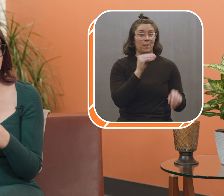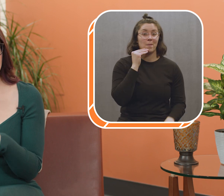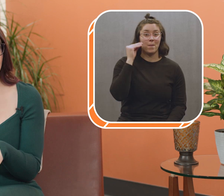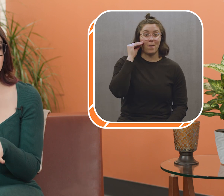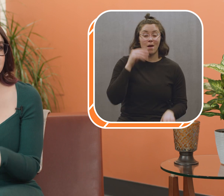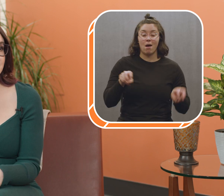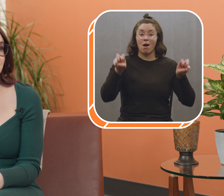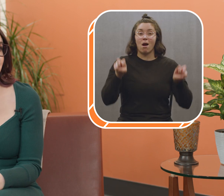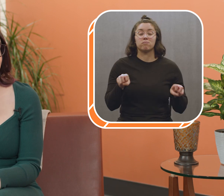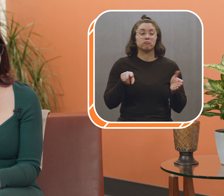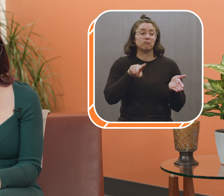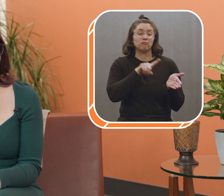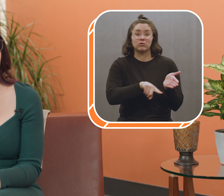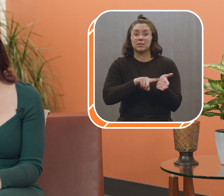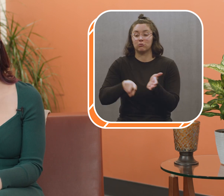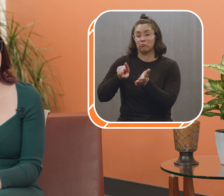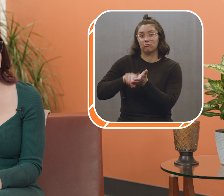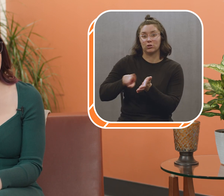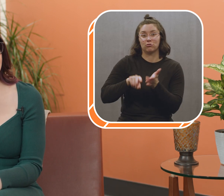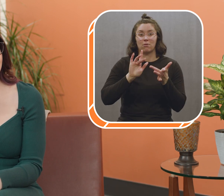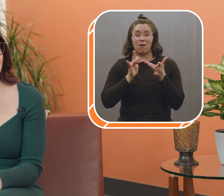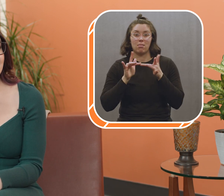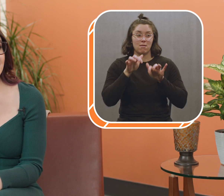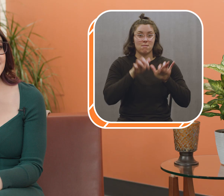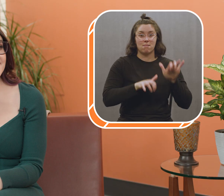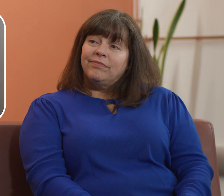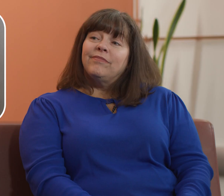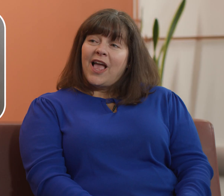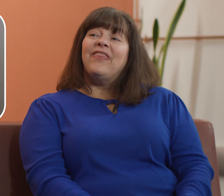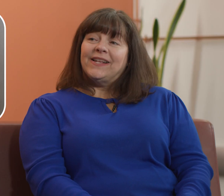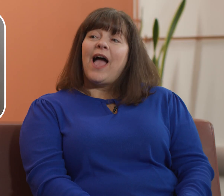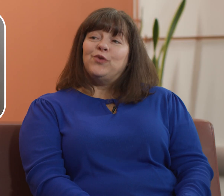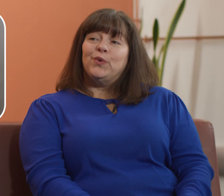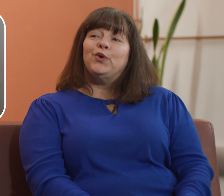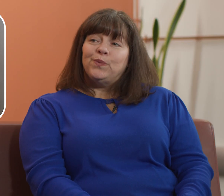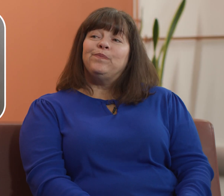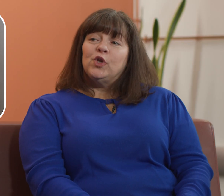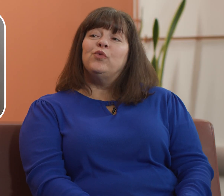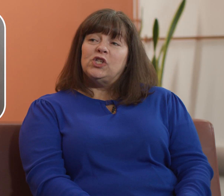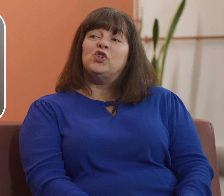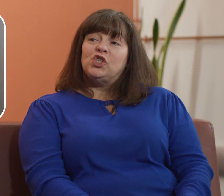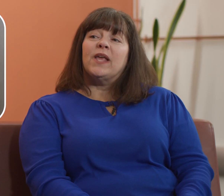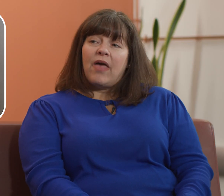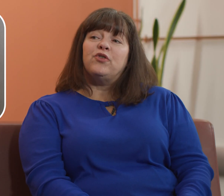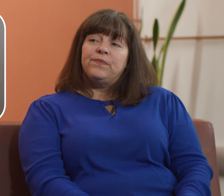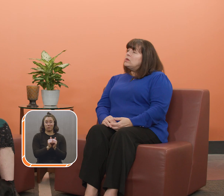and we both just spent the next few hours researching it online. And that's how you knew, you researched together.